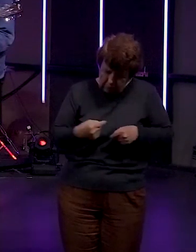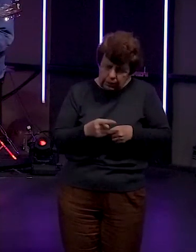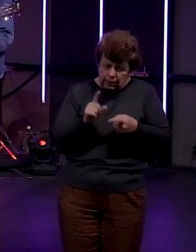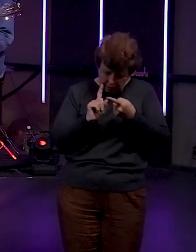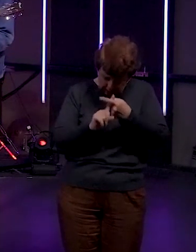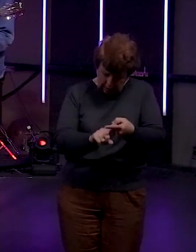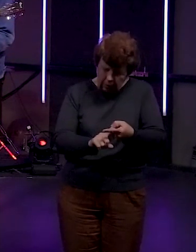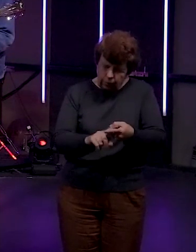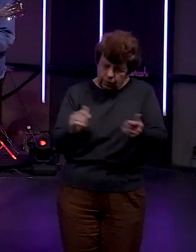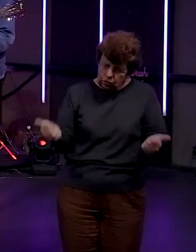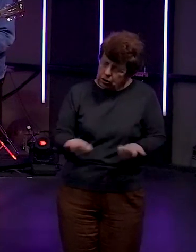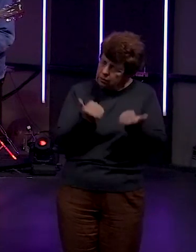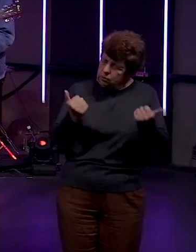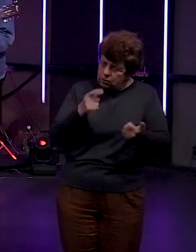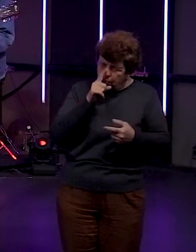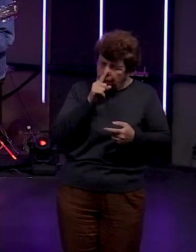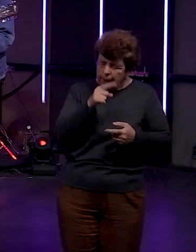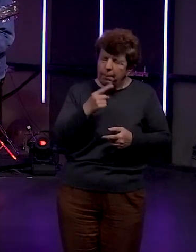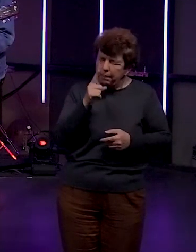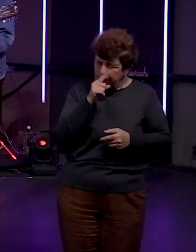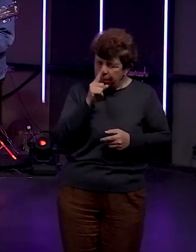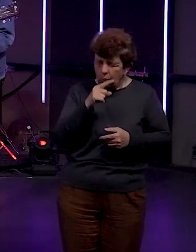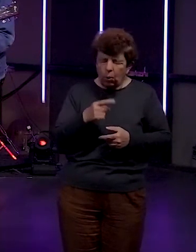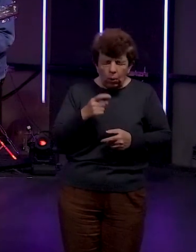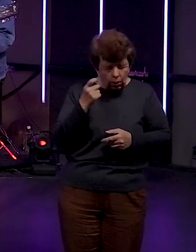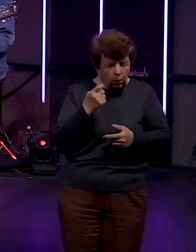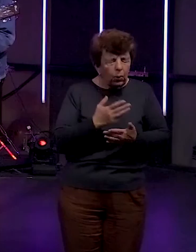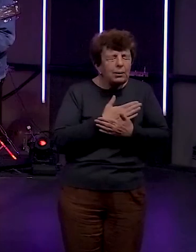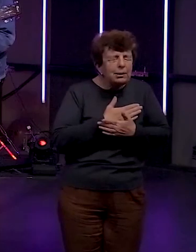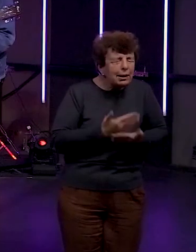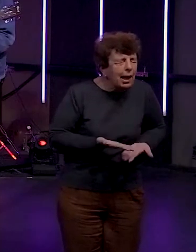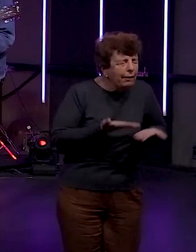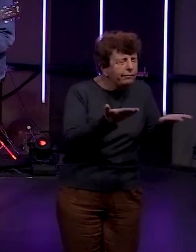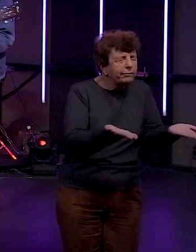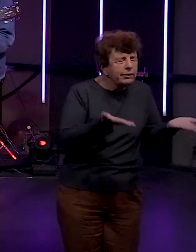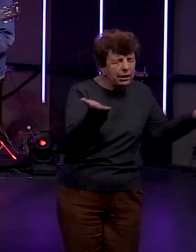be a generous people. A people that reaches out in love and grace with the message